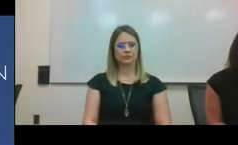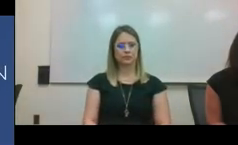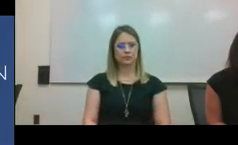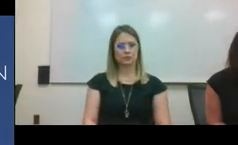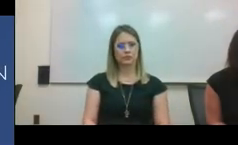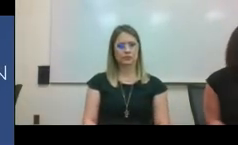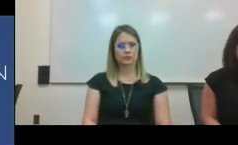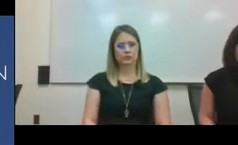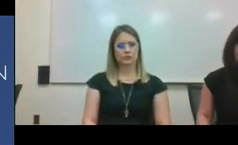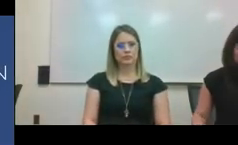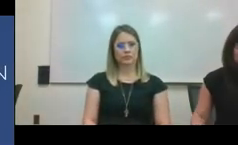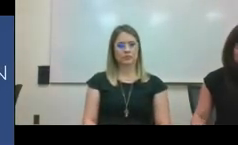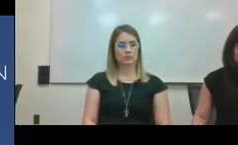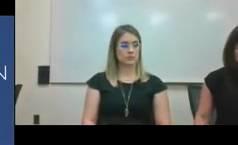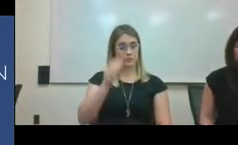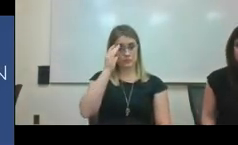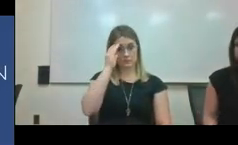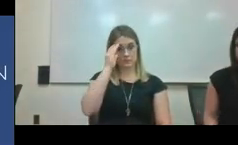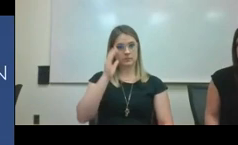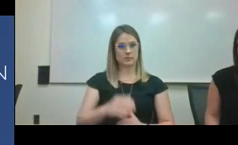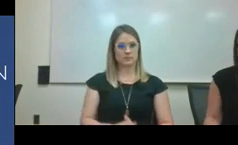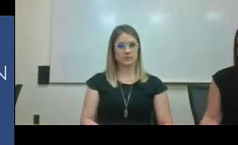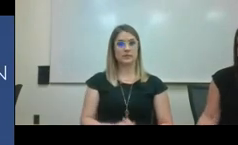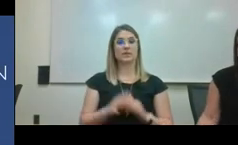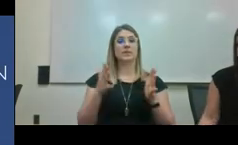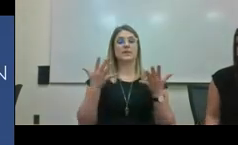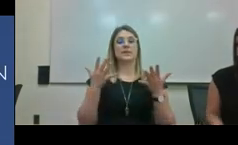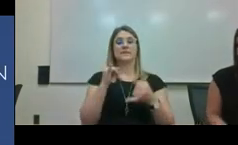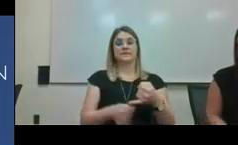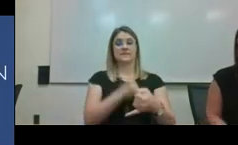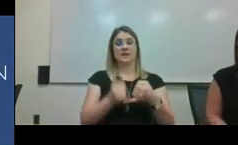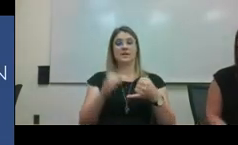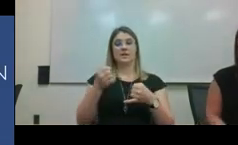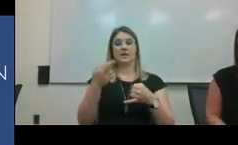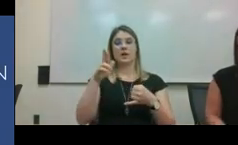So, just to give a summary, these are the final EGRA subtasks that we used on the EGRSLA.